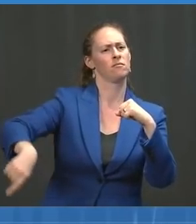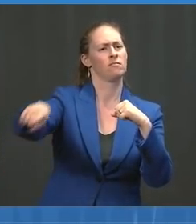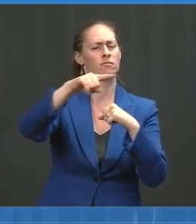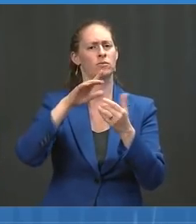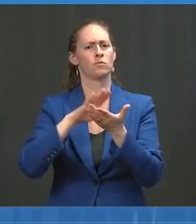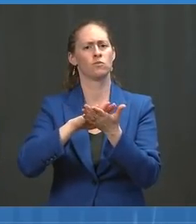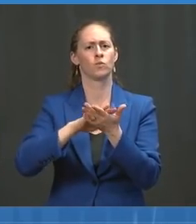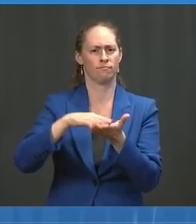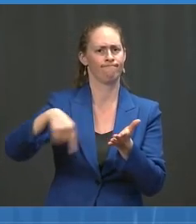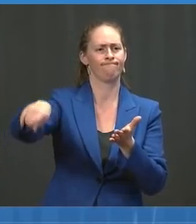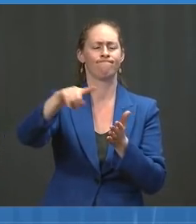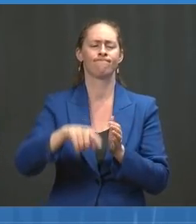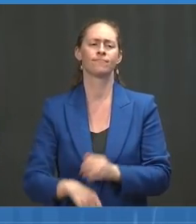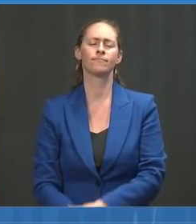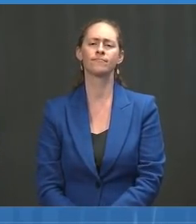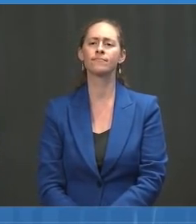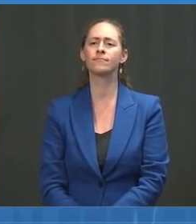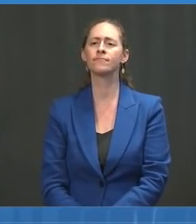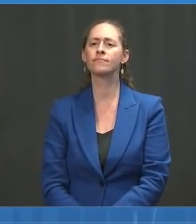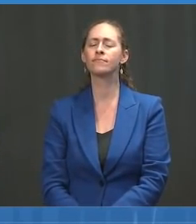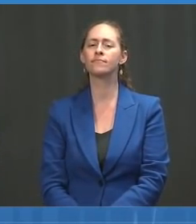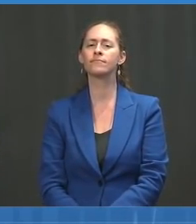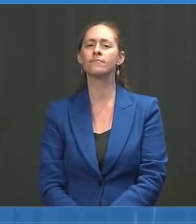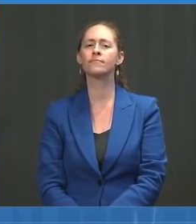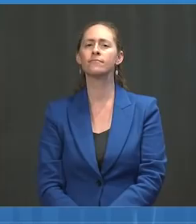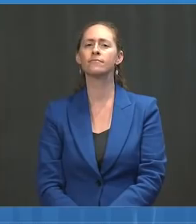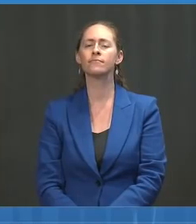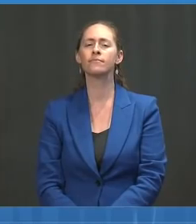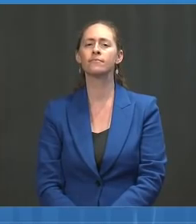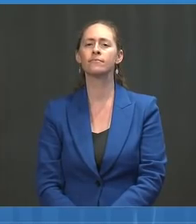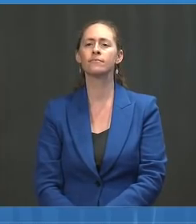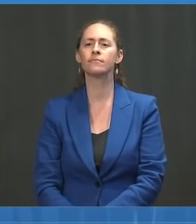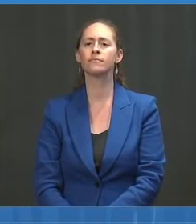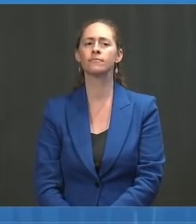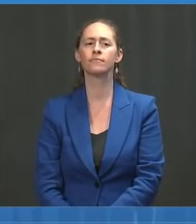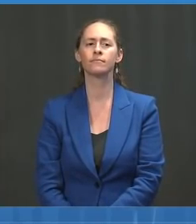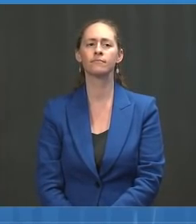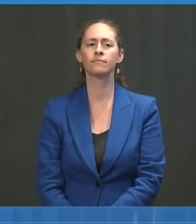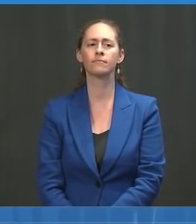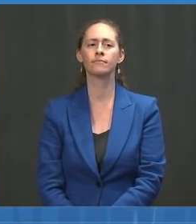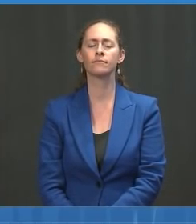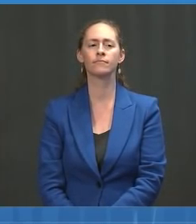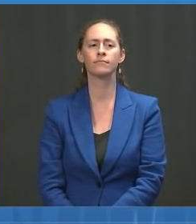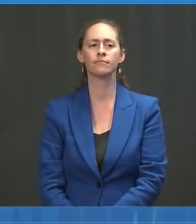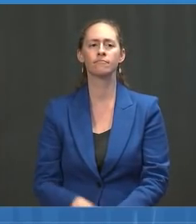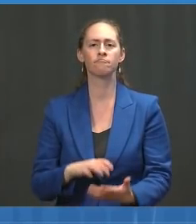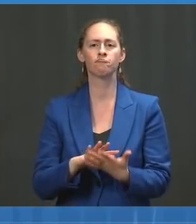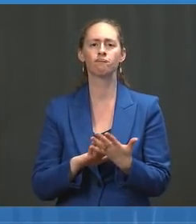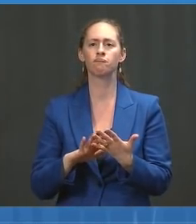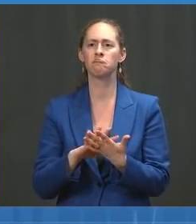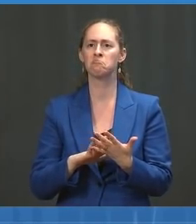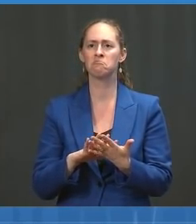The Press: Hi, can you hear me?